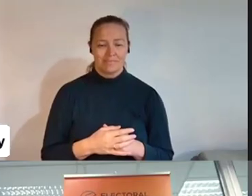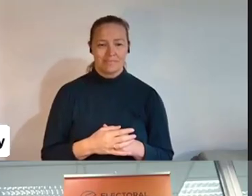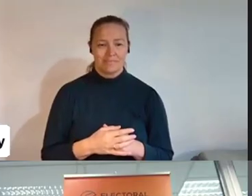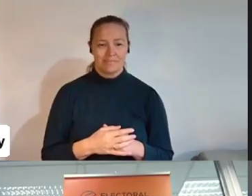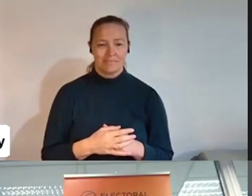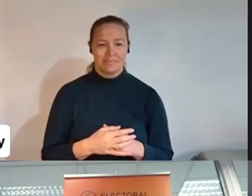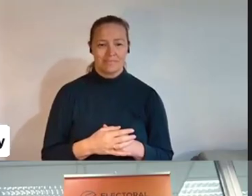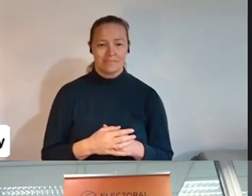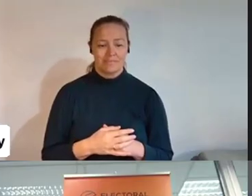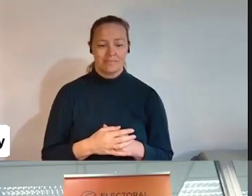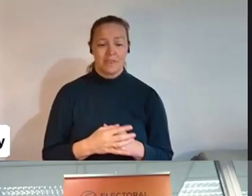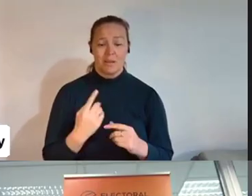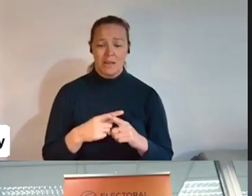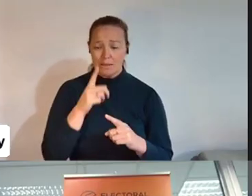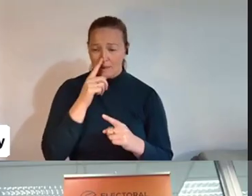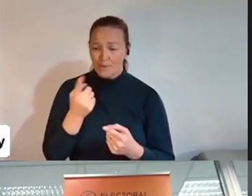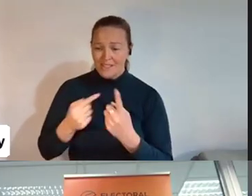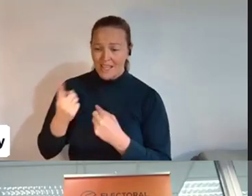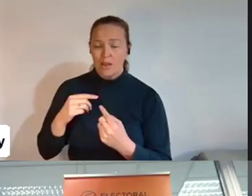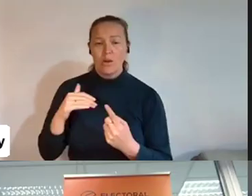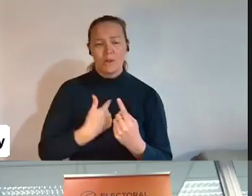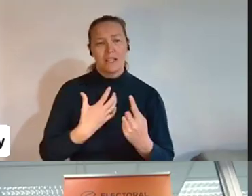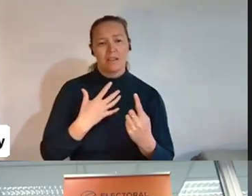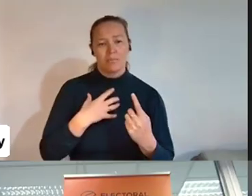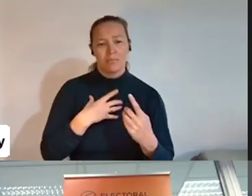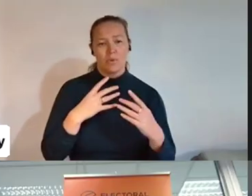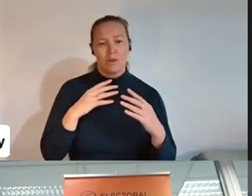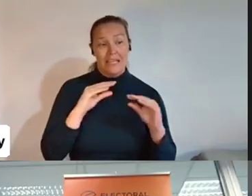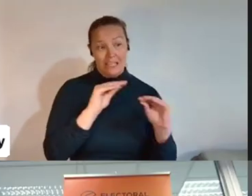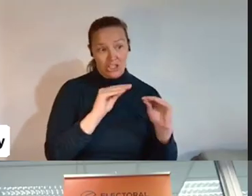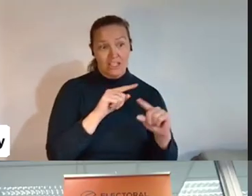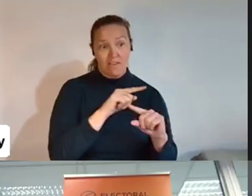think there needs to be education in political parties as well, because where you feature on